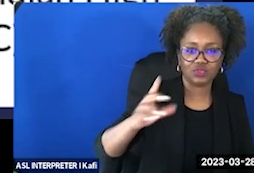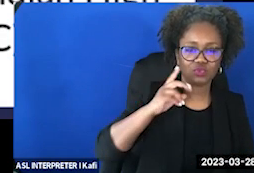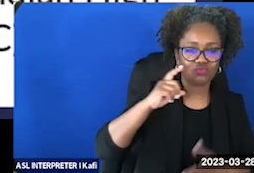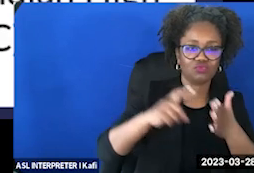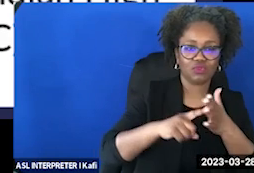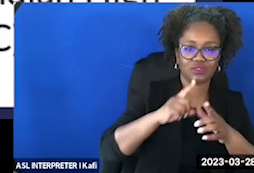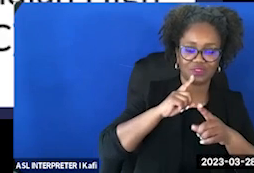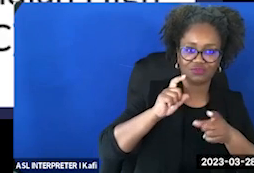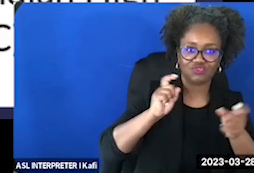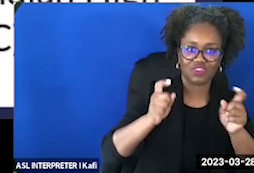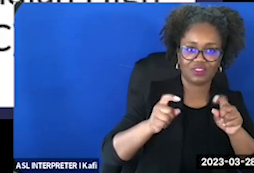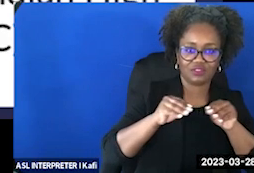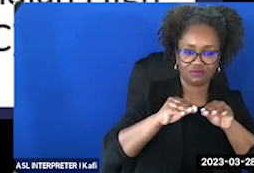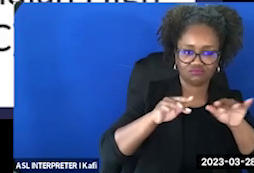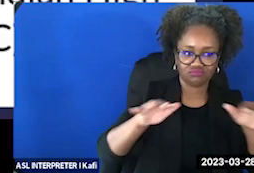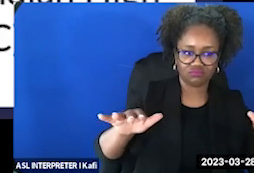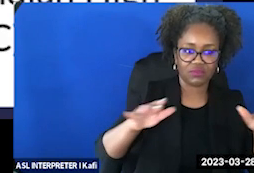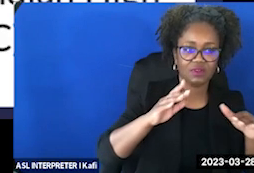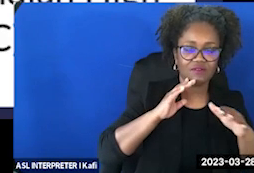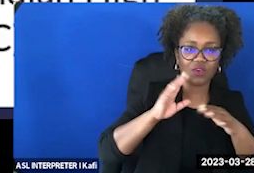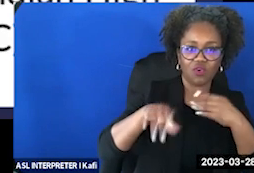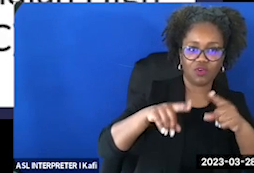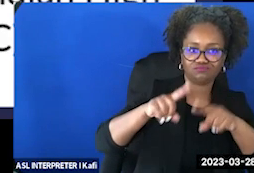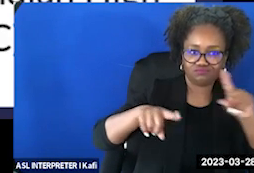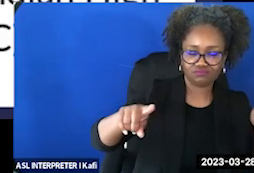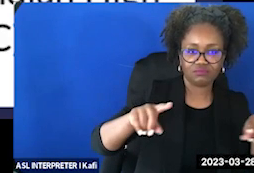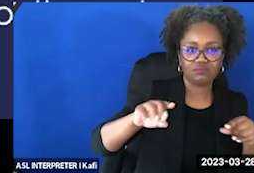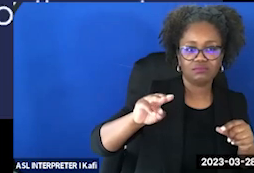Debbie Stine, Science & Technology Policy Academy: and we can sort of see the importance of this action.